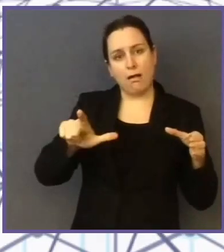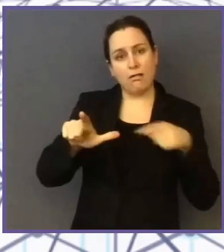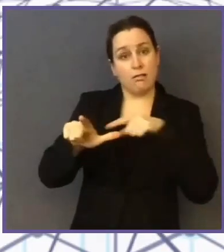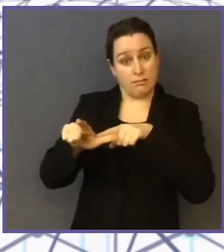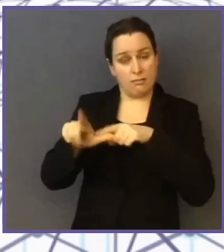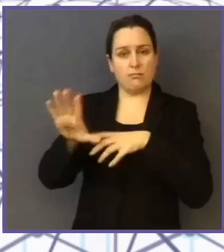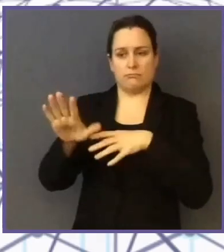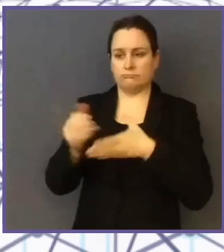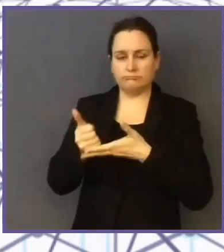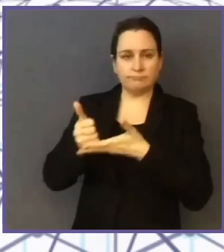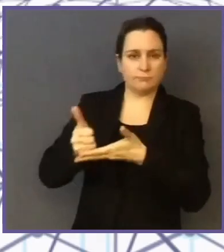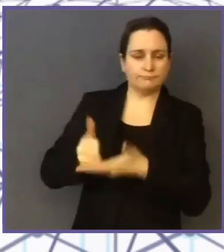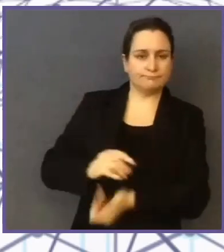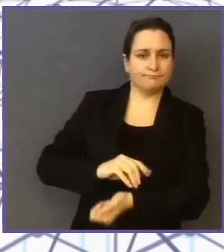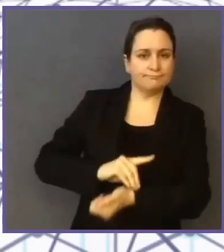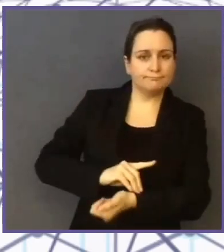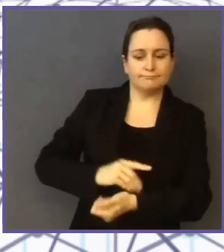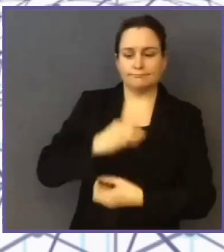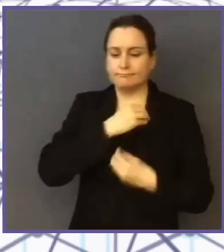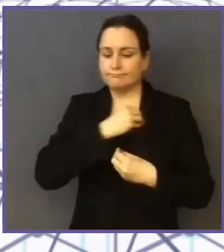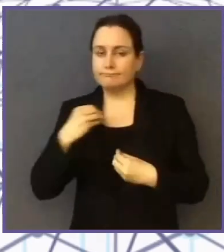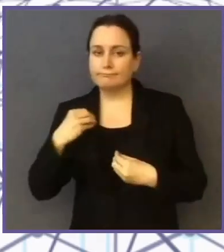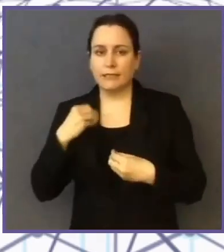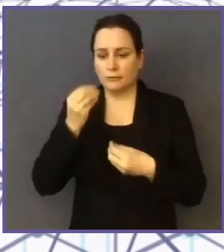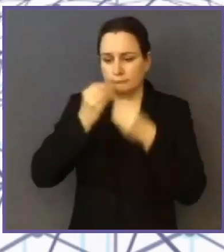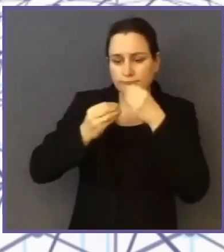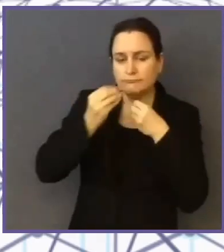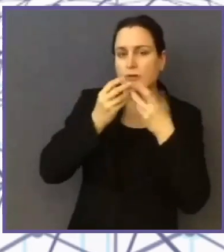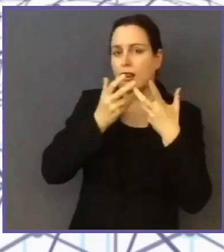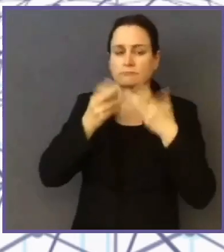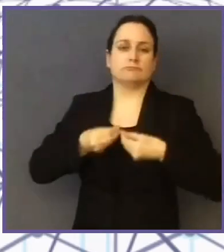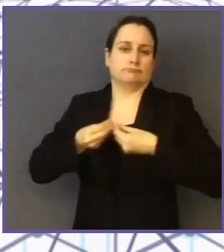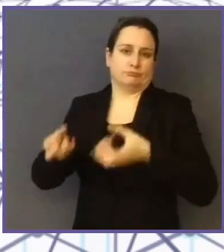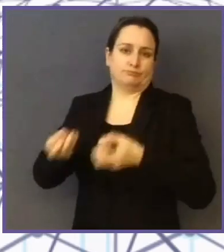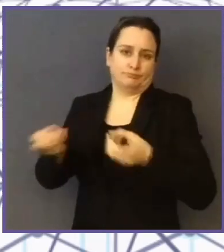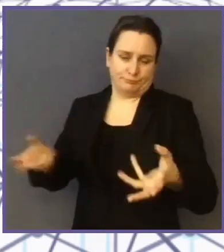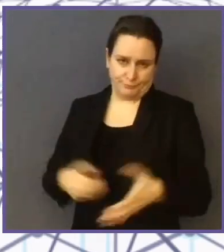And on seeing this quality delivery using a blend of digital and traditional manufacturing,